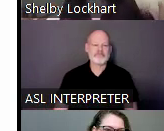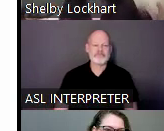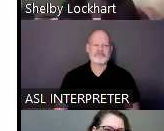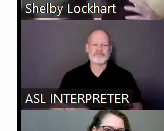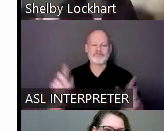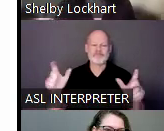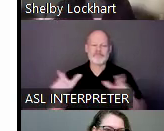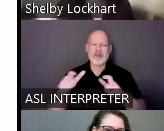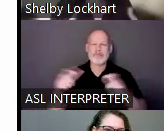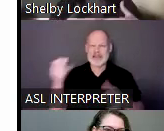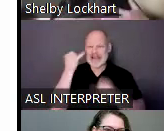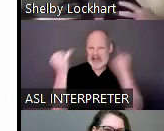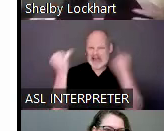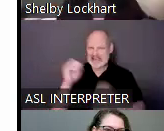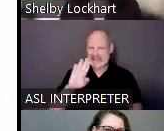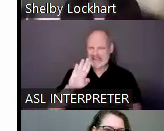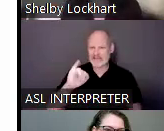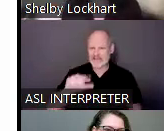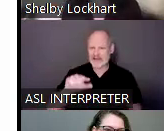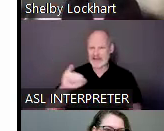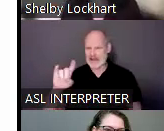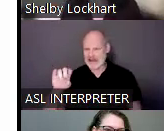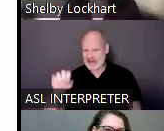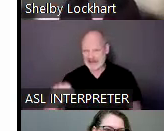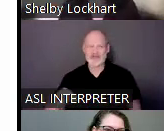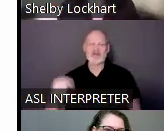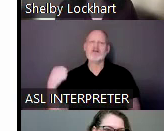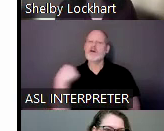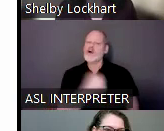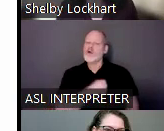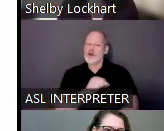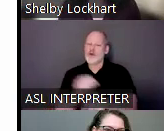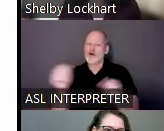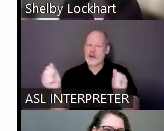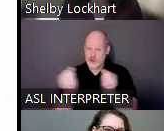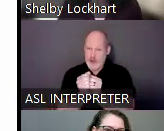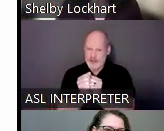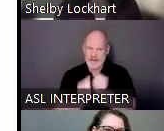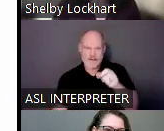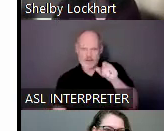we're working on building a very strong core in schools and in districts. Some of those big